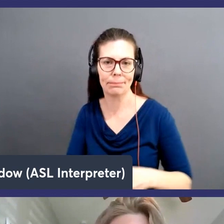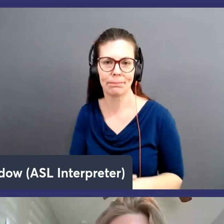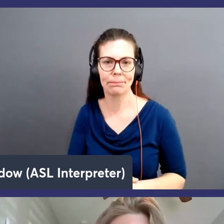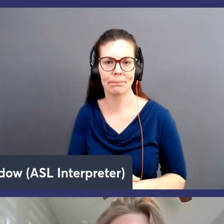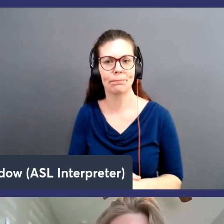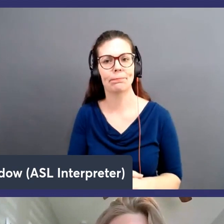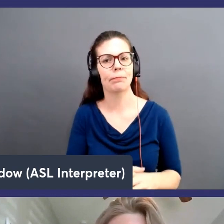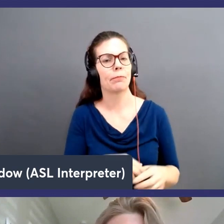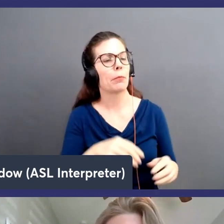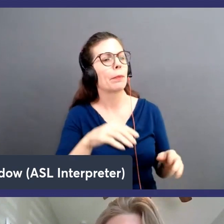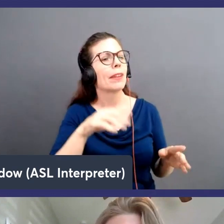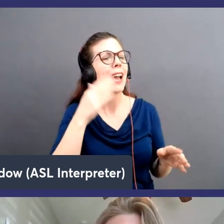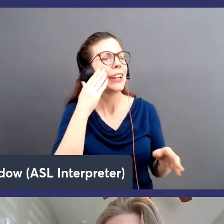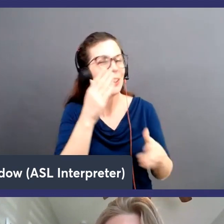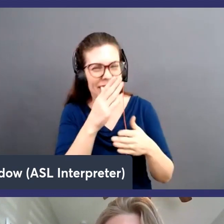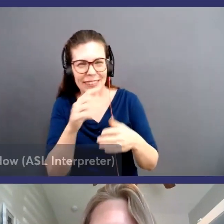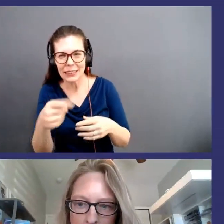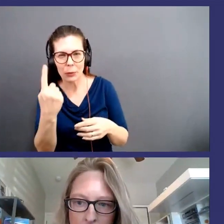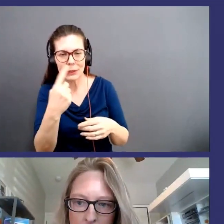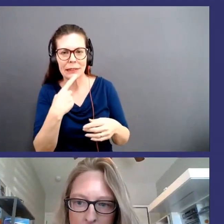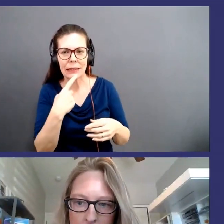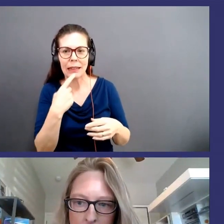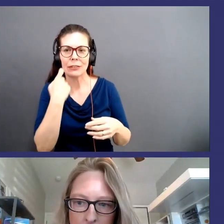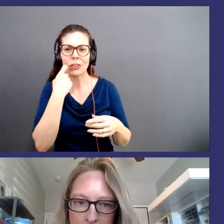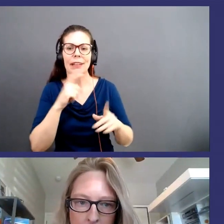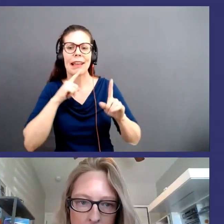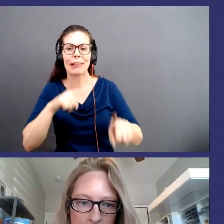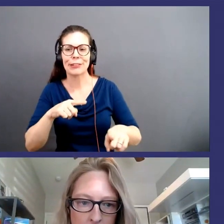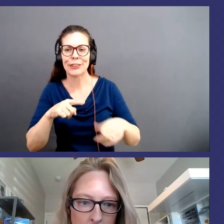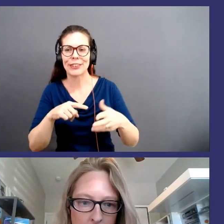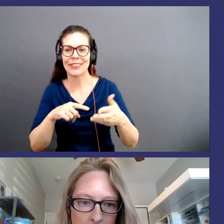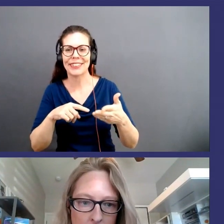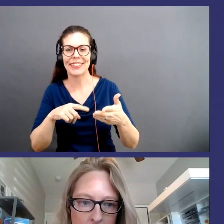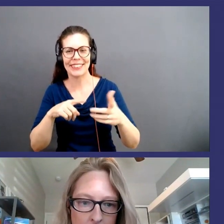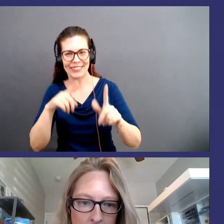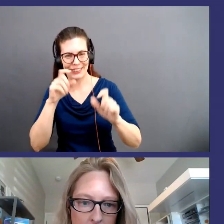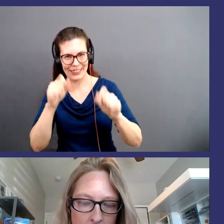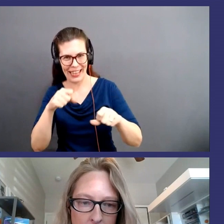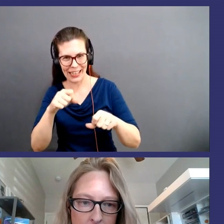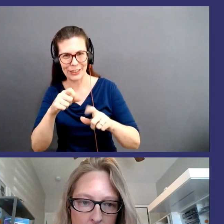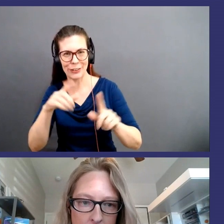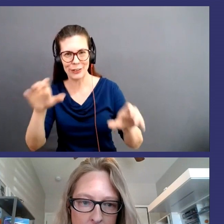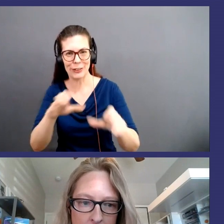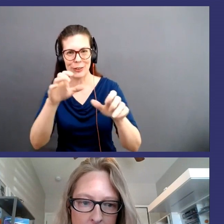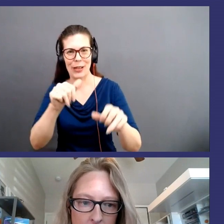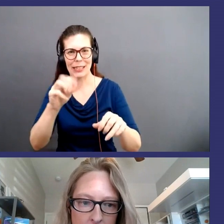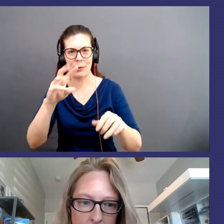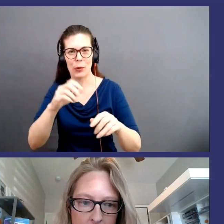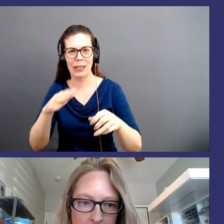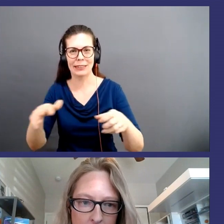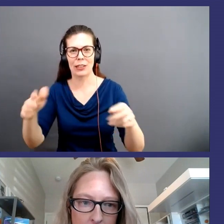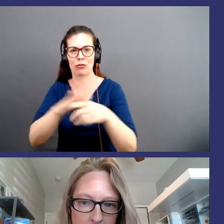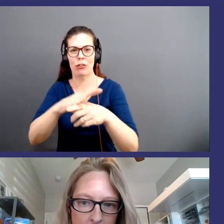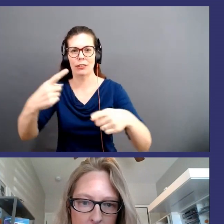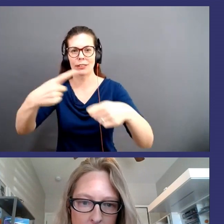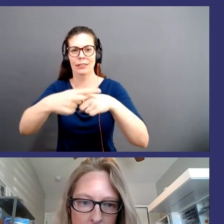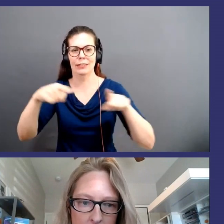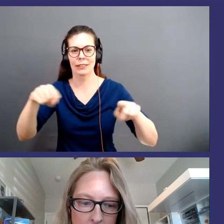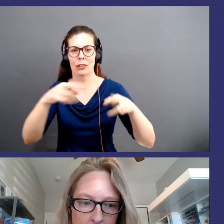And something you just said there actually answers a question for what that just popped up. "Can you perform AWS Backups across region?" And you said it sounded like you're hinting